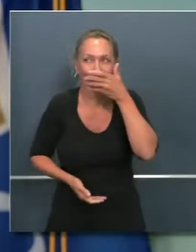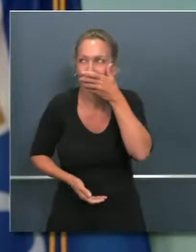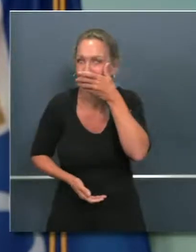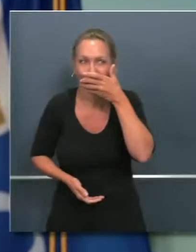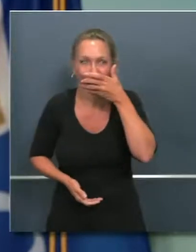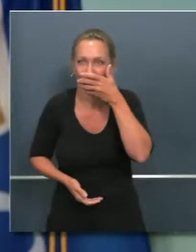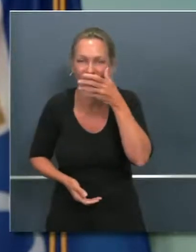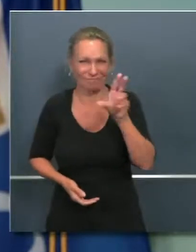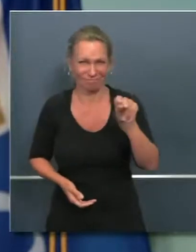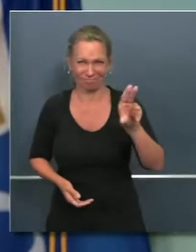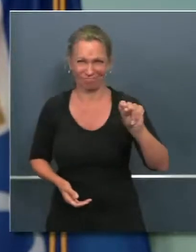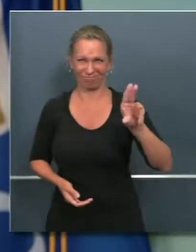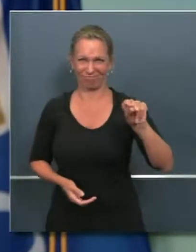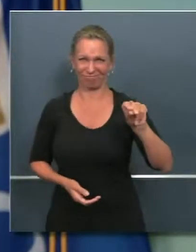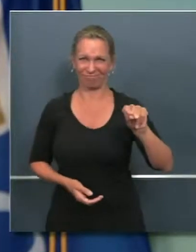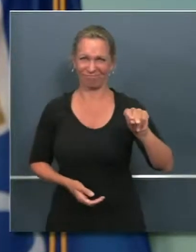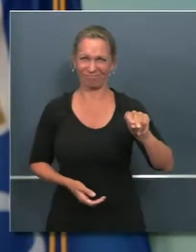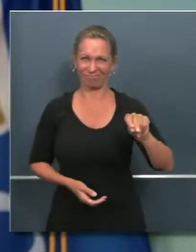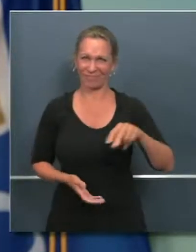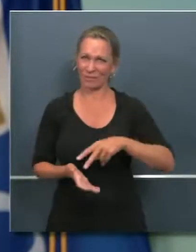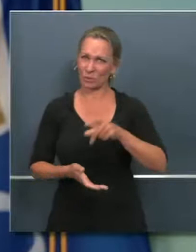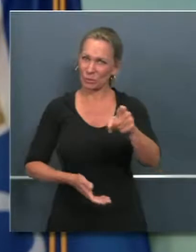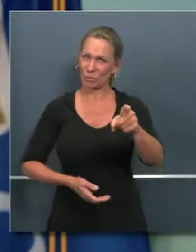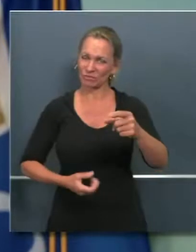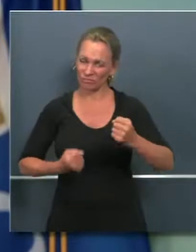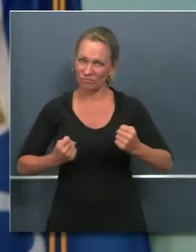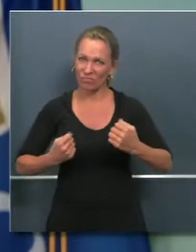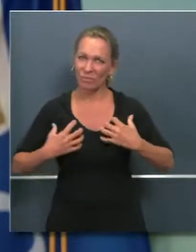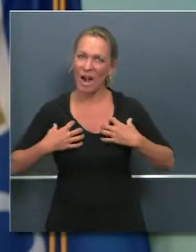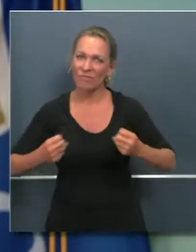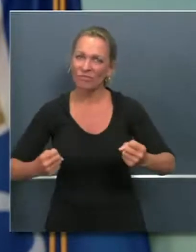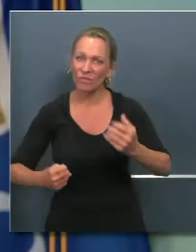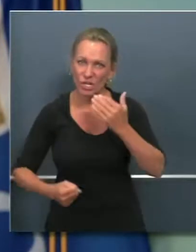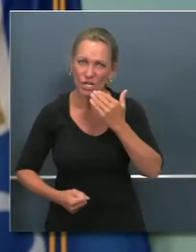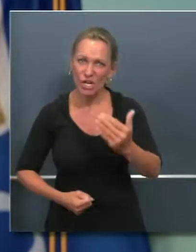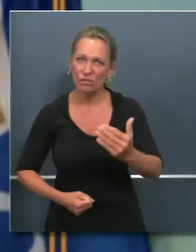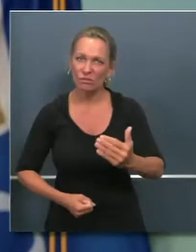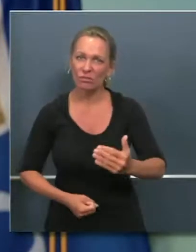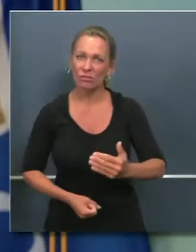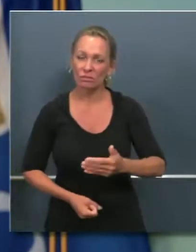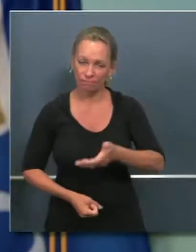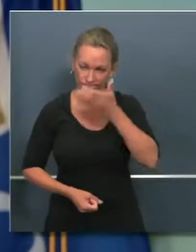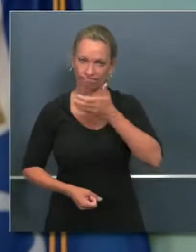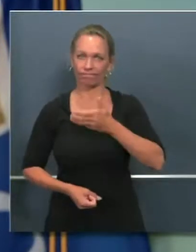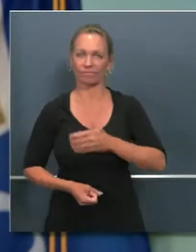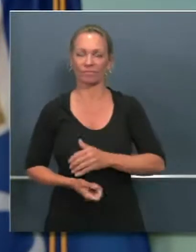we have applied this dimmer switch to certain sectors within our economy and certainly will